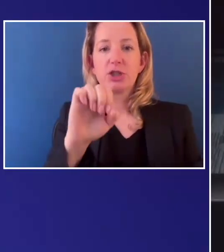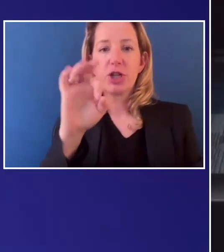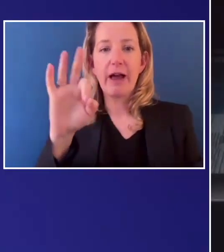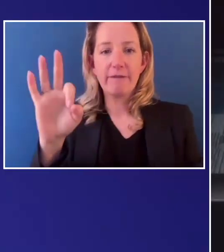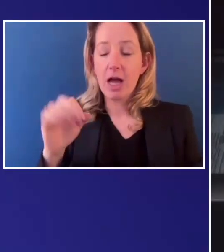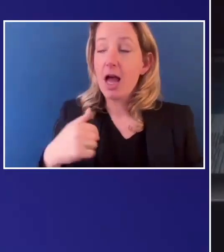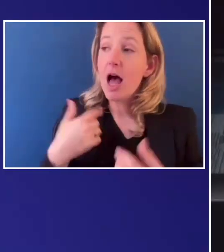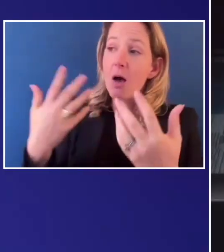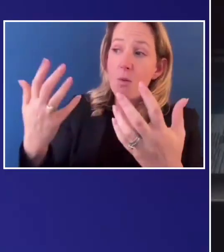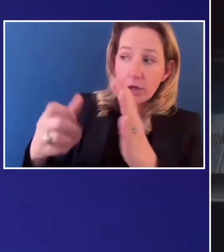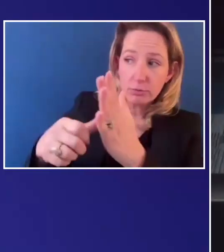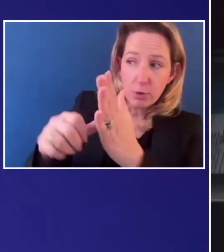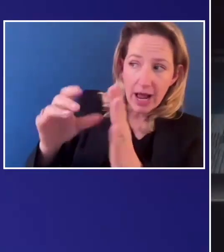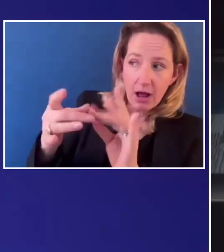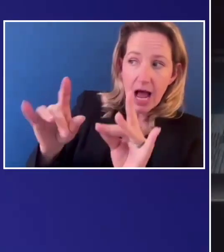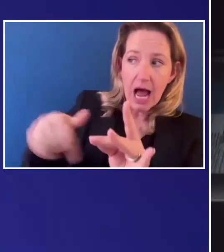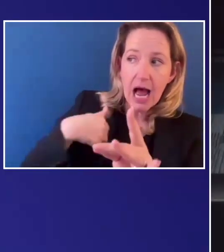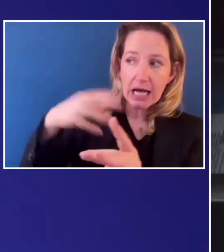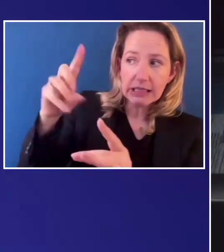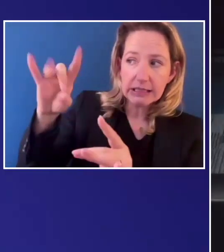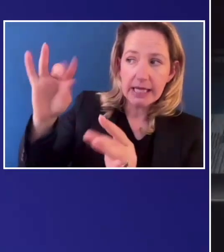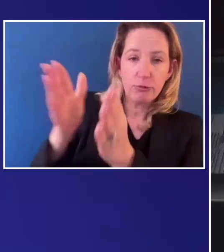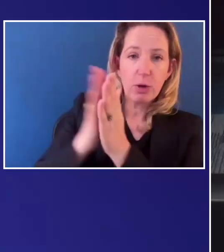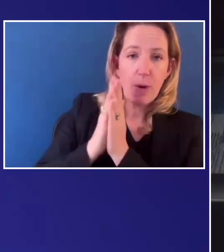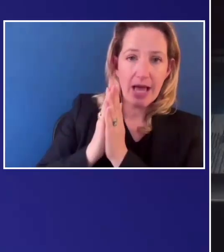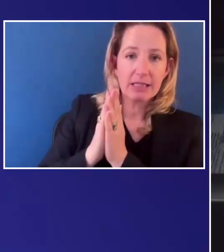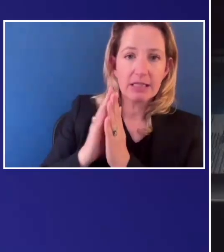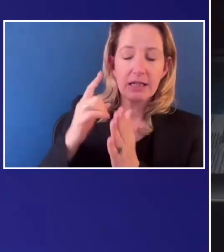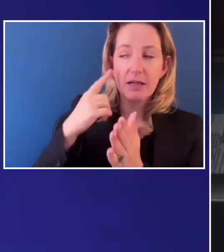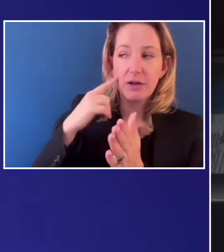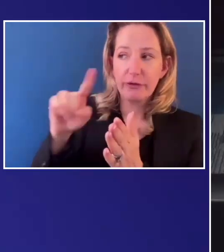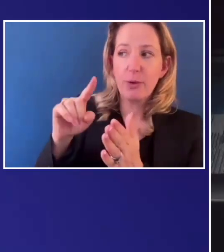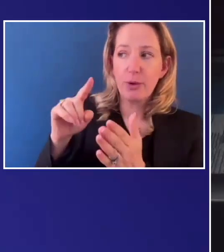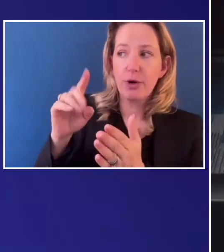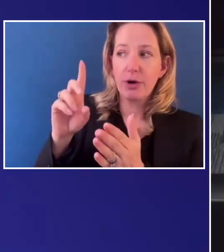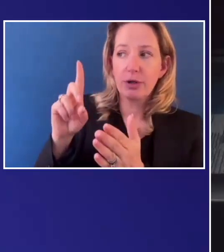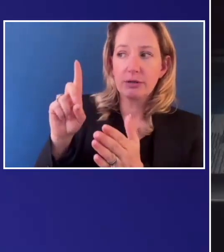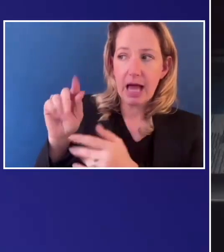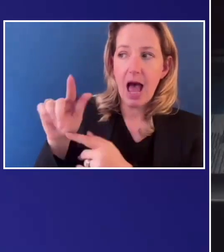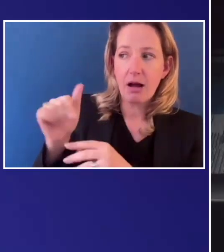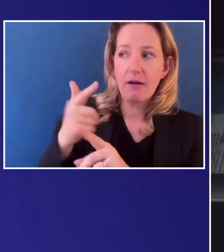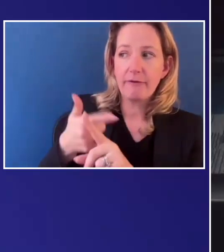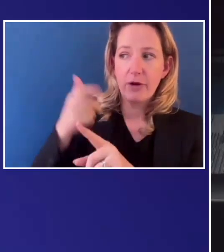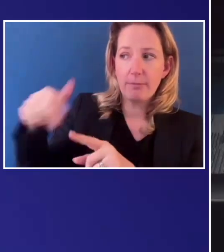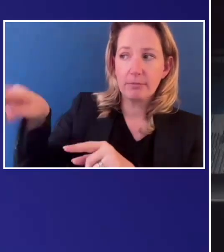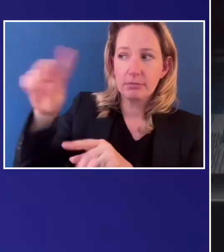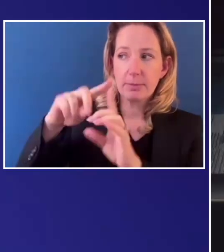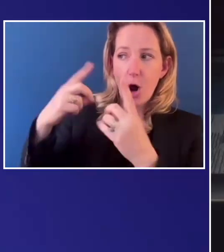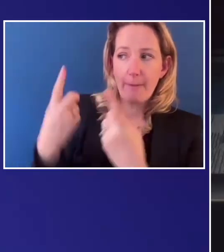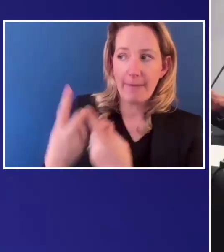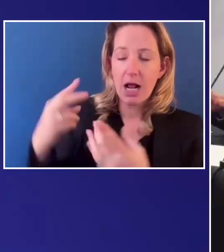make a request for students at -- the Department for some data where if just looking at the FAFSA data --